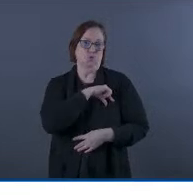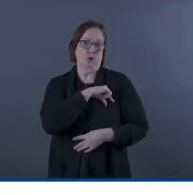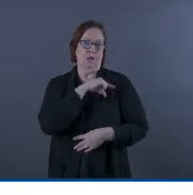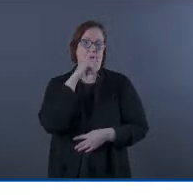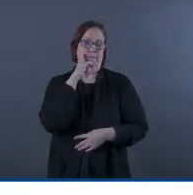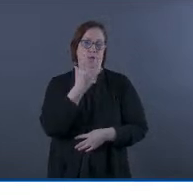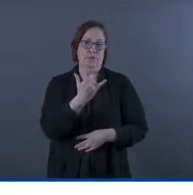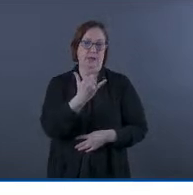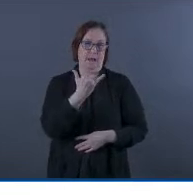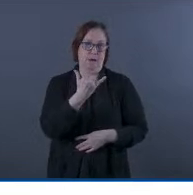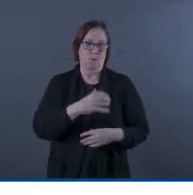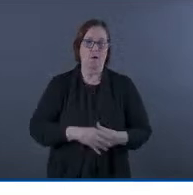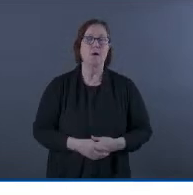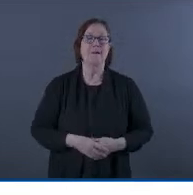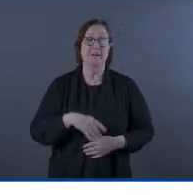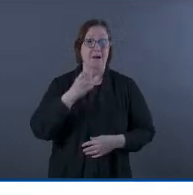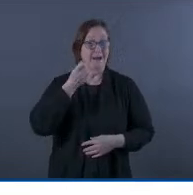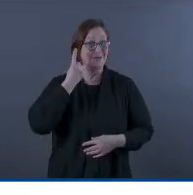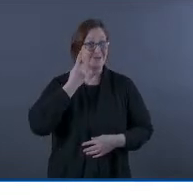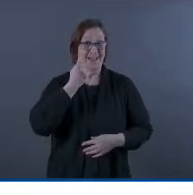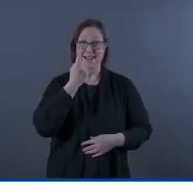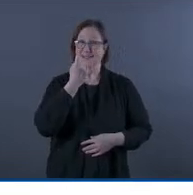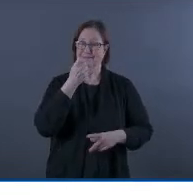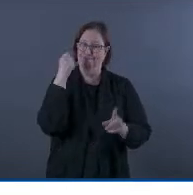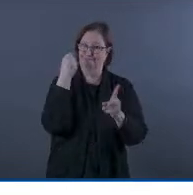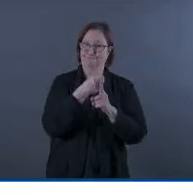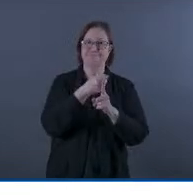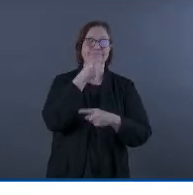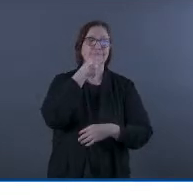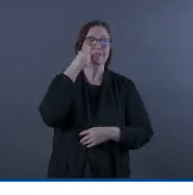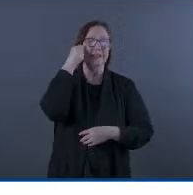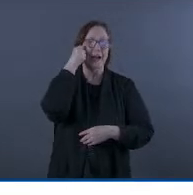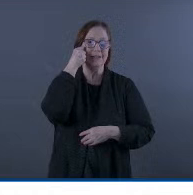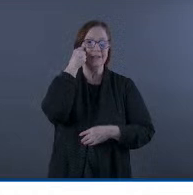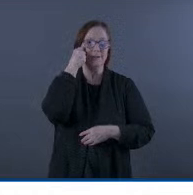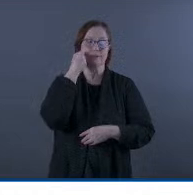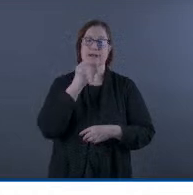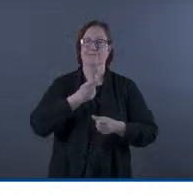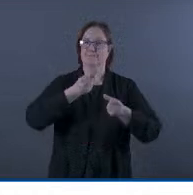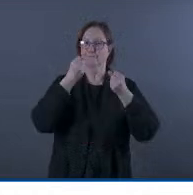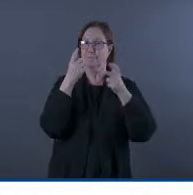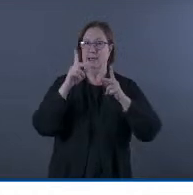that became eligible just yesterday, that's a good tool to determine if you're one of them.